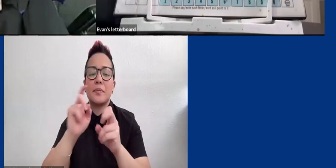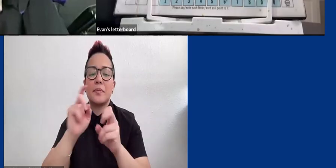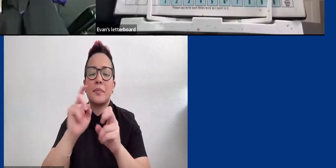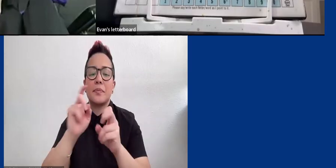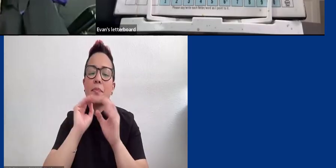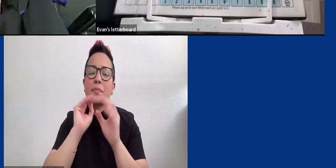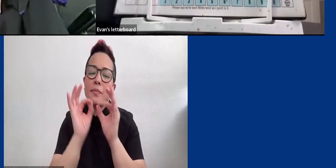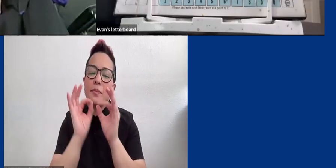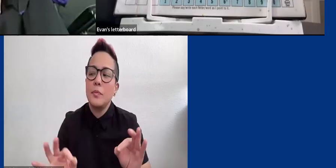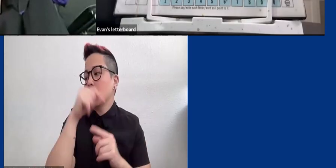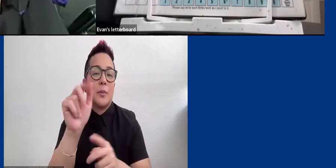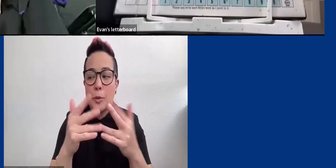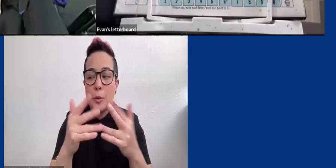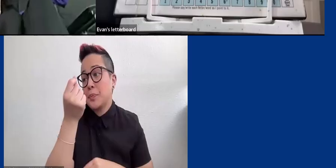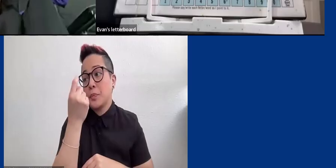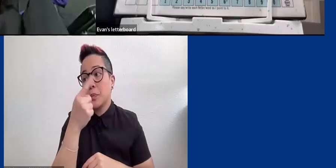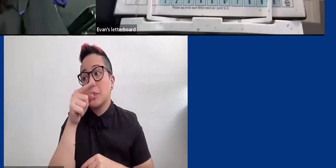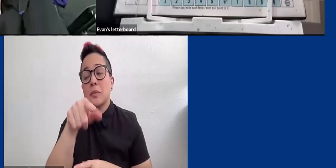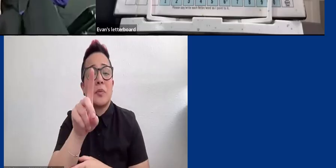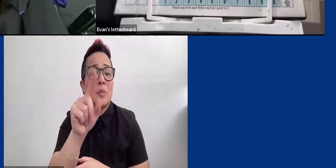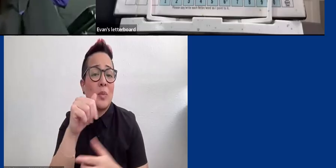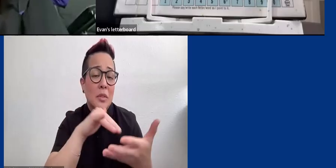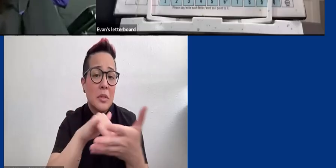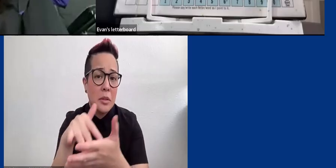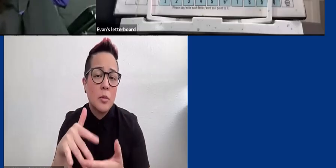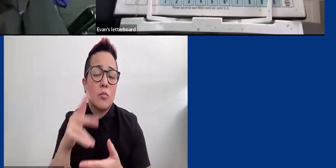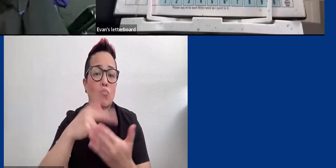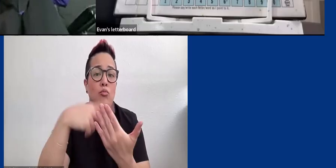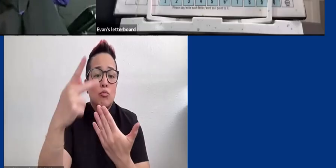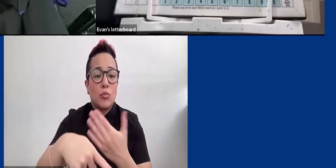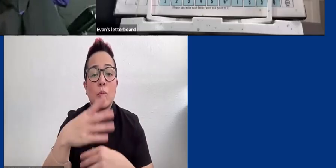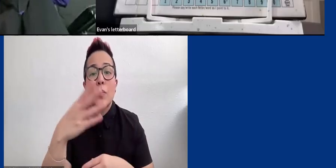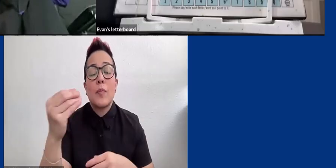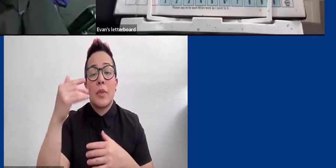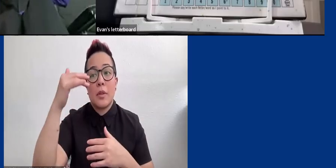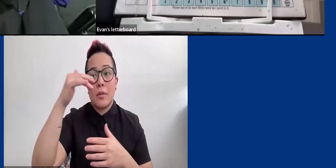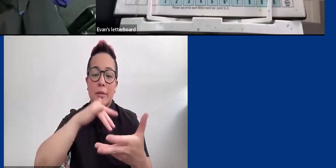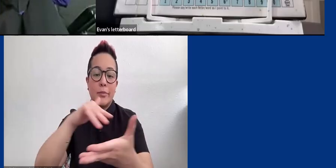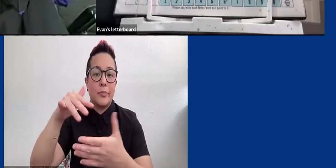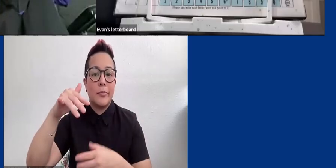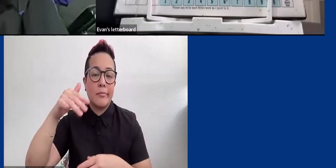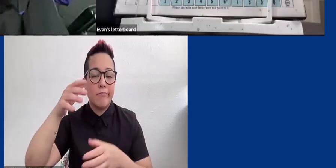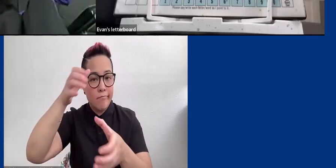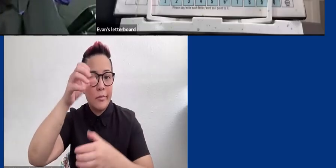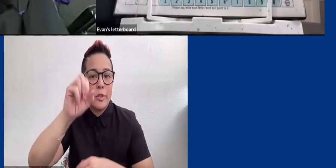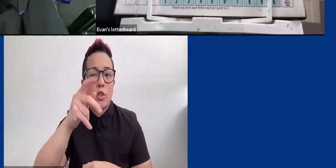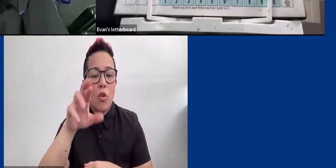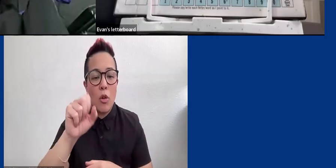However, disability studies programs and the scholars within them often overlook one very important